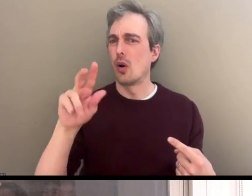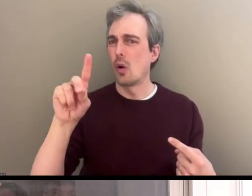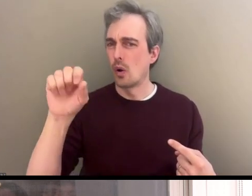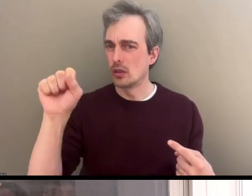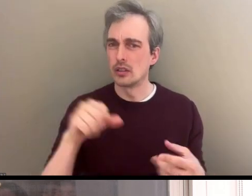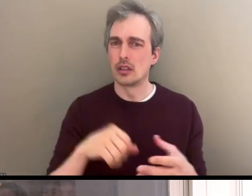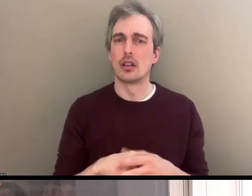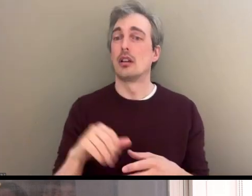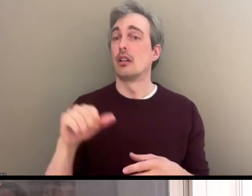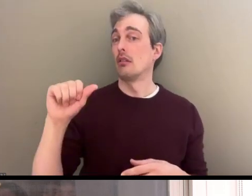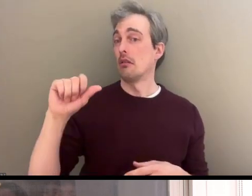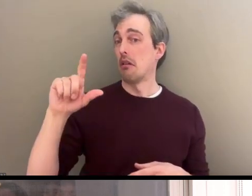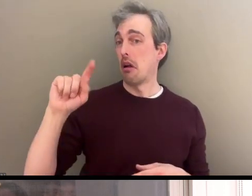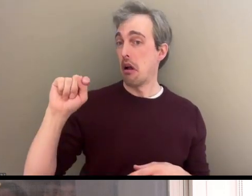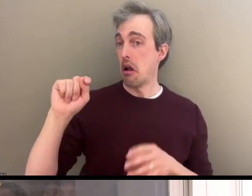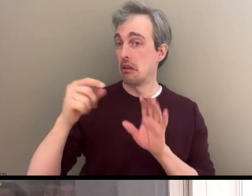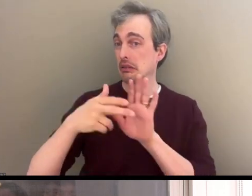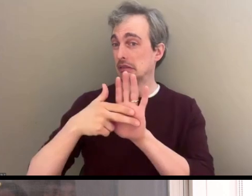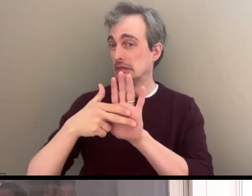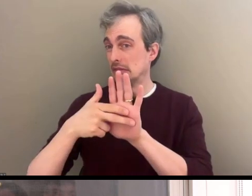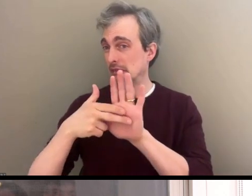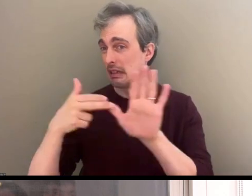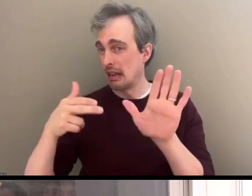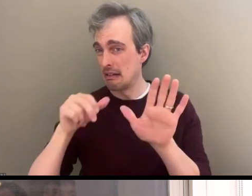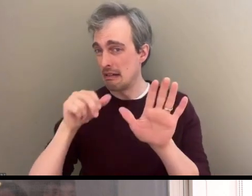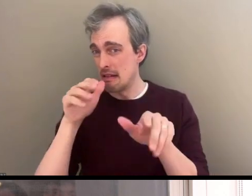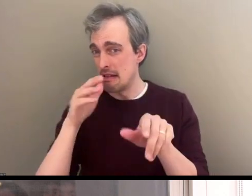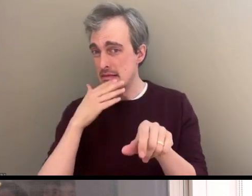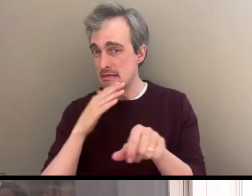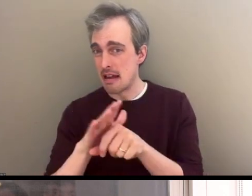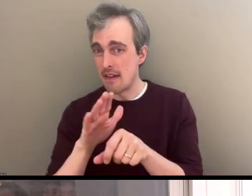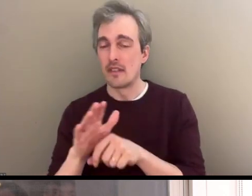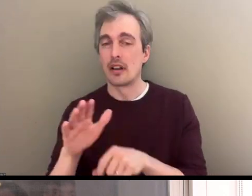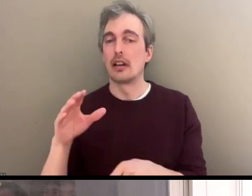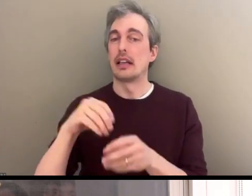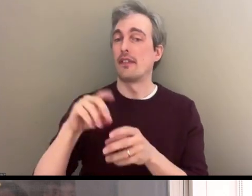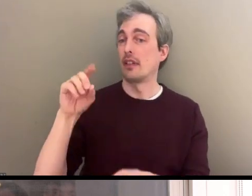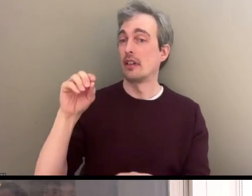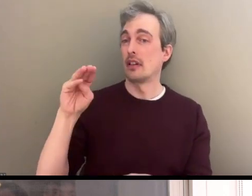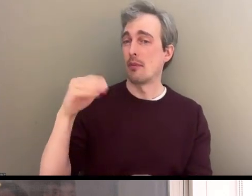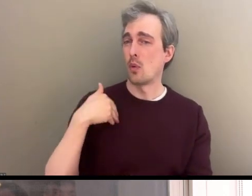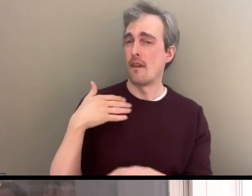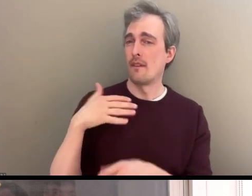You have within the DOM the location of the element in question, a recommendation